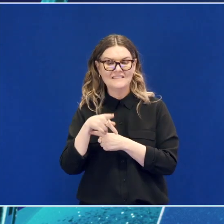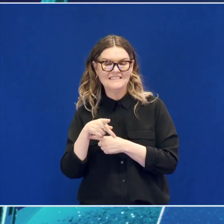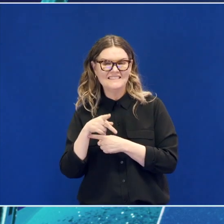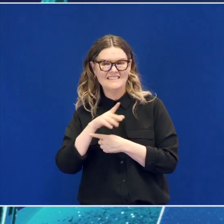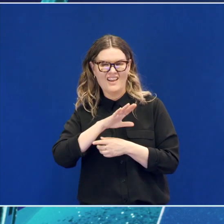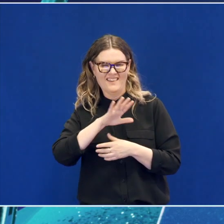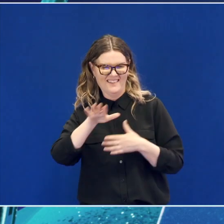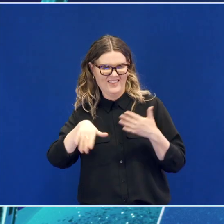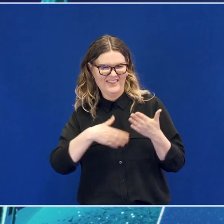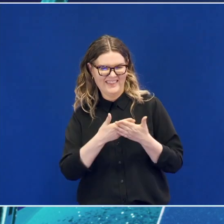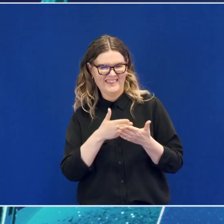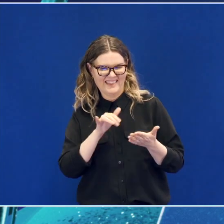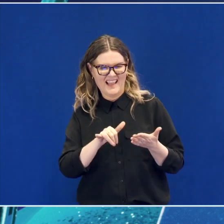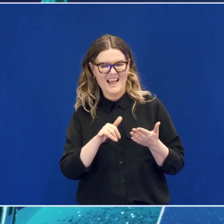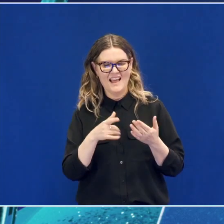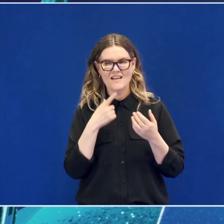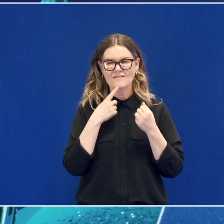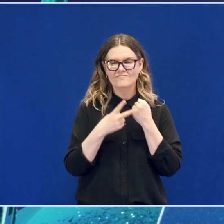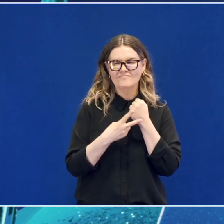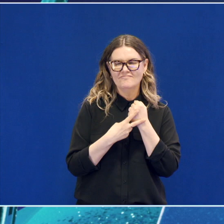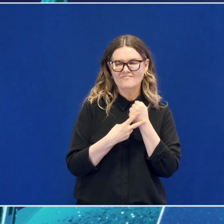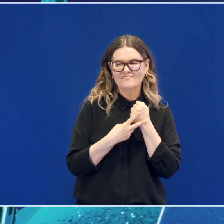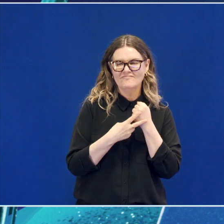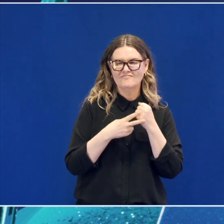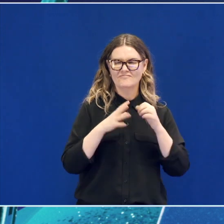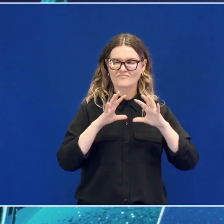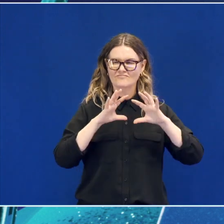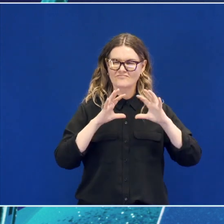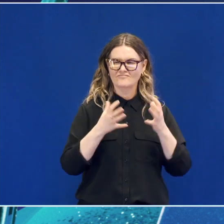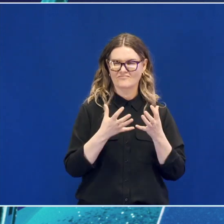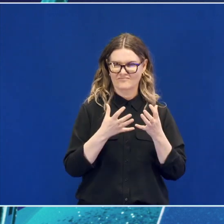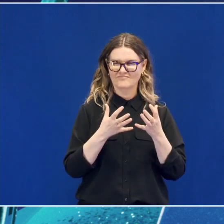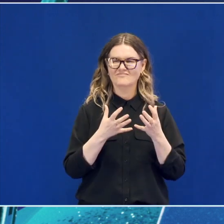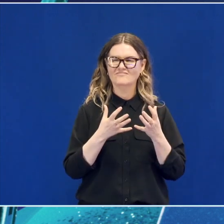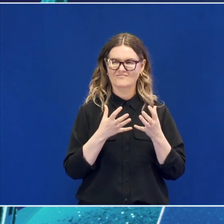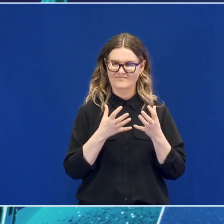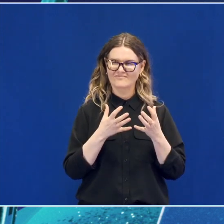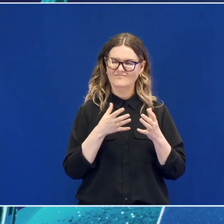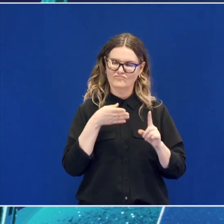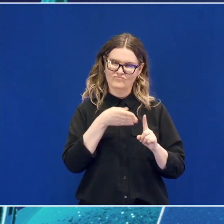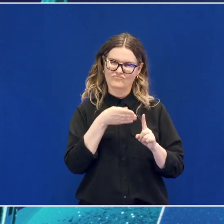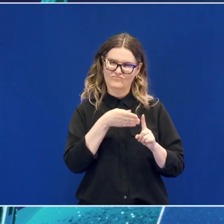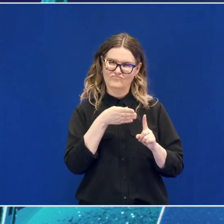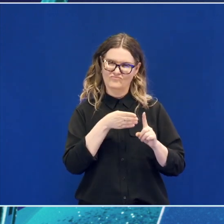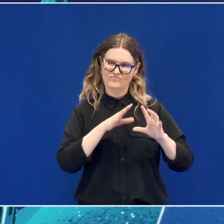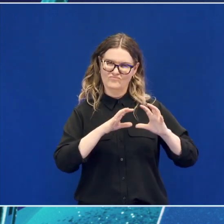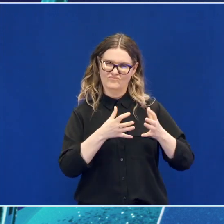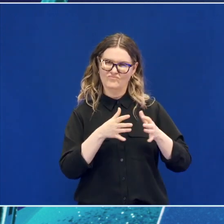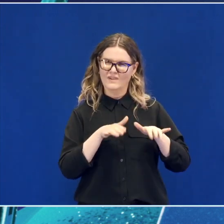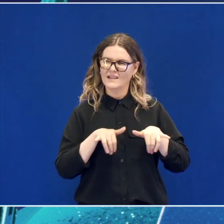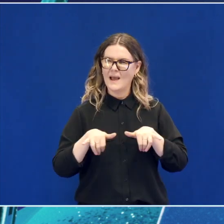and what people use, it's another great opportunity and definitely something that should be done.